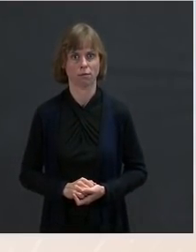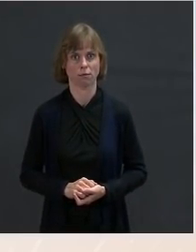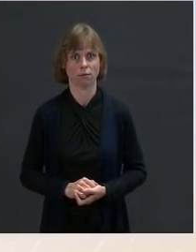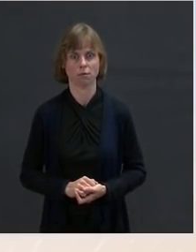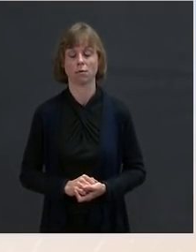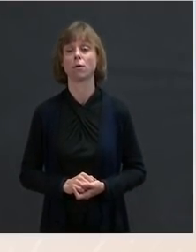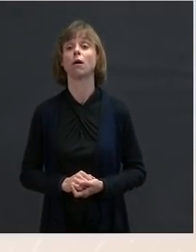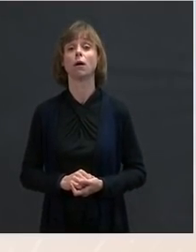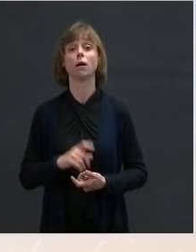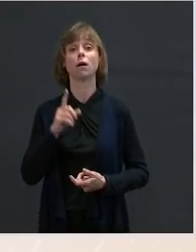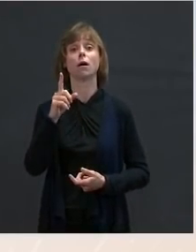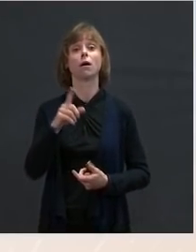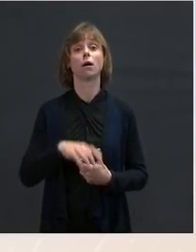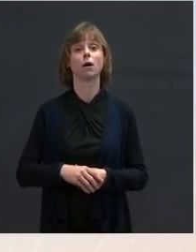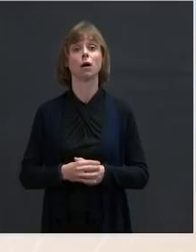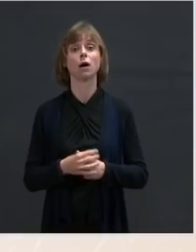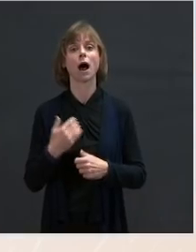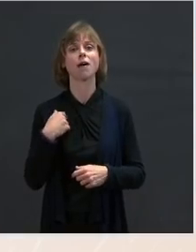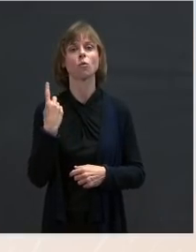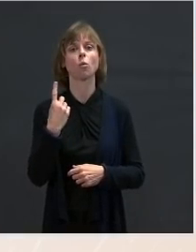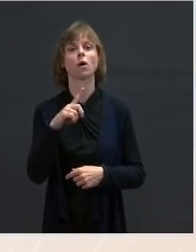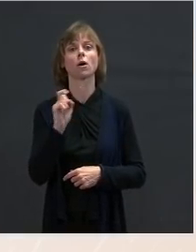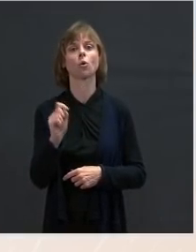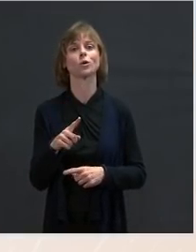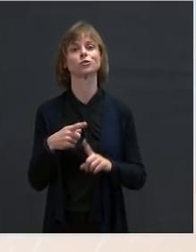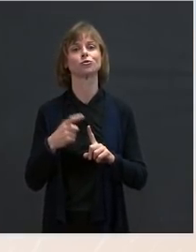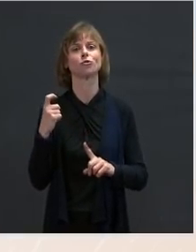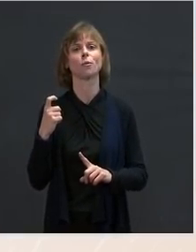I have one question and one from Canadian journalist.